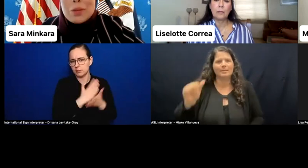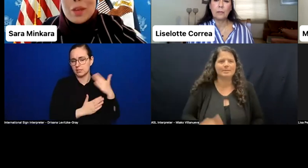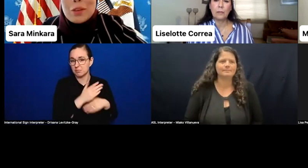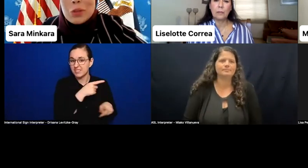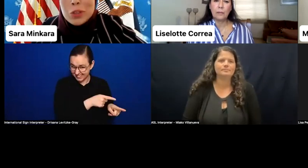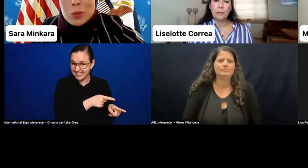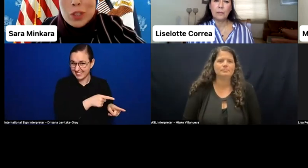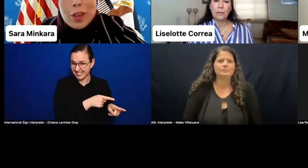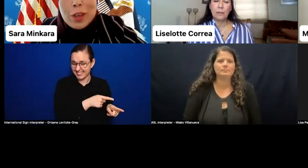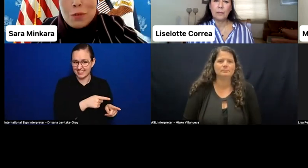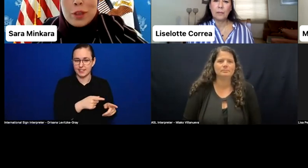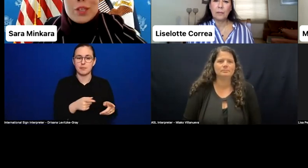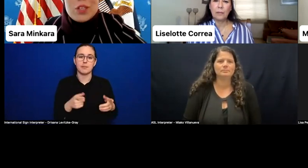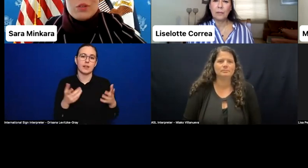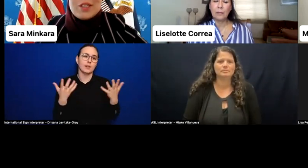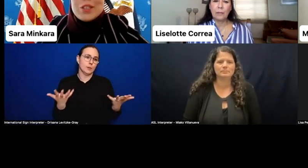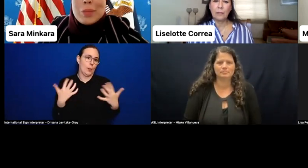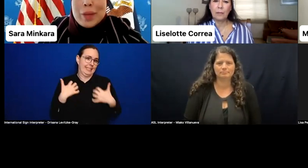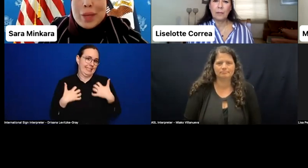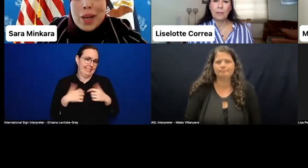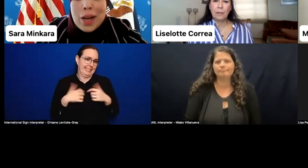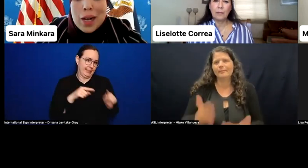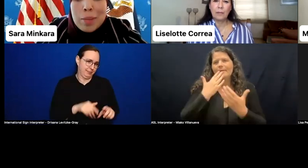Thank you so much, Mushegh. Thank you for your leadership.